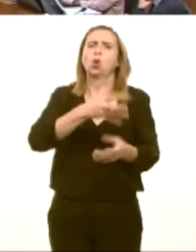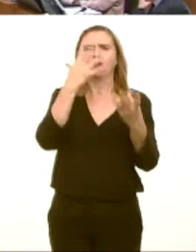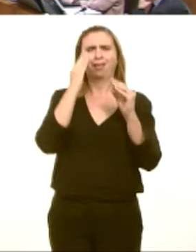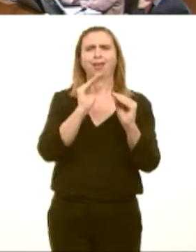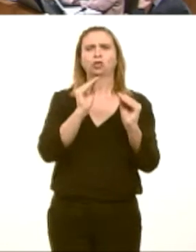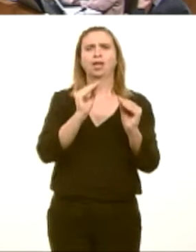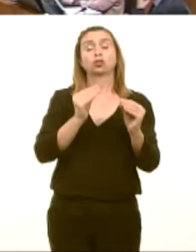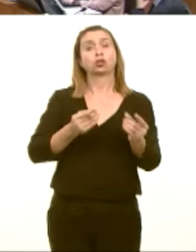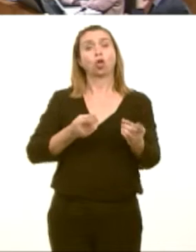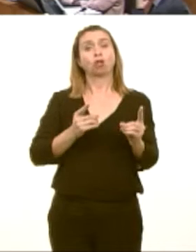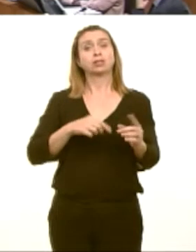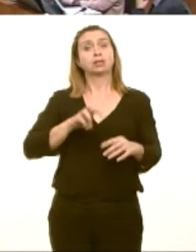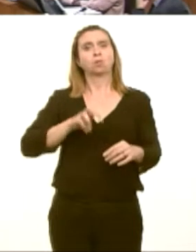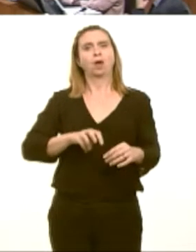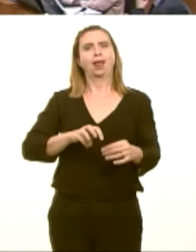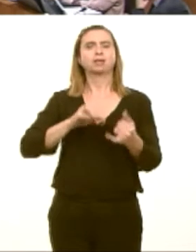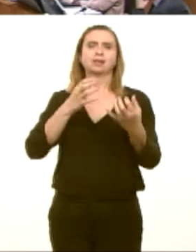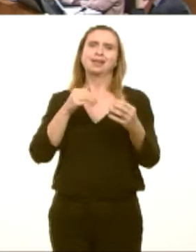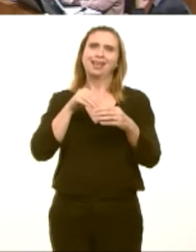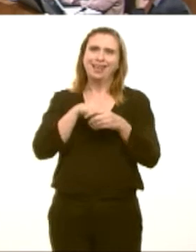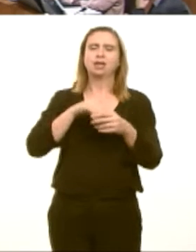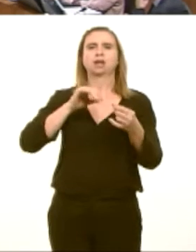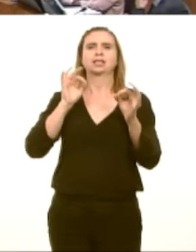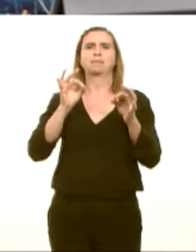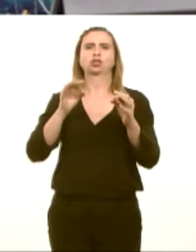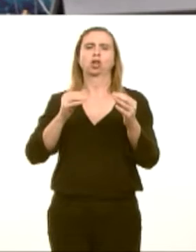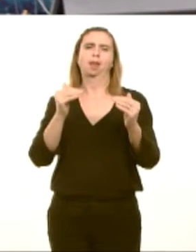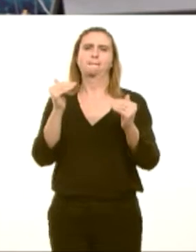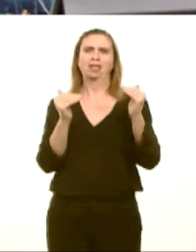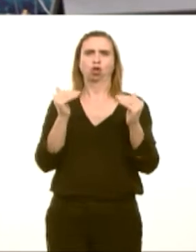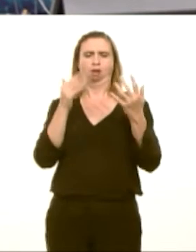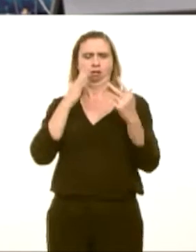are currently in special measures? Carwyn Jones: For what?